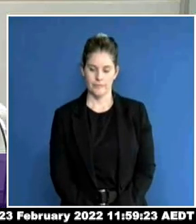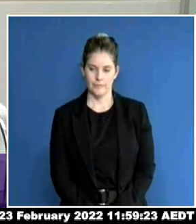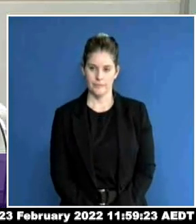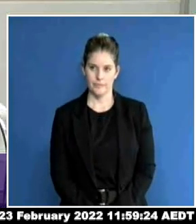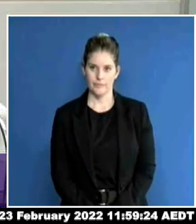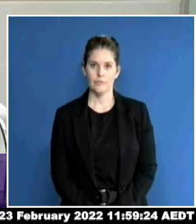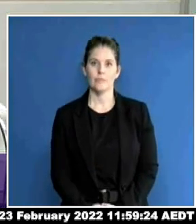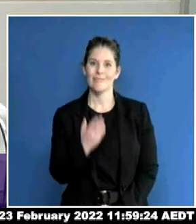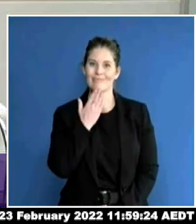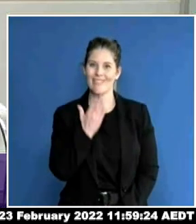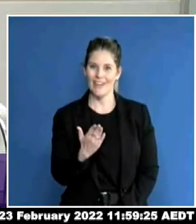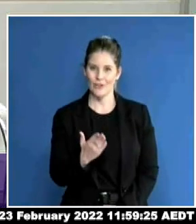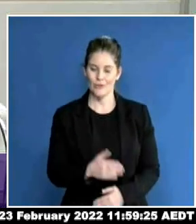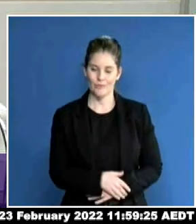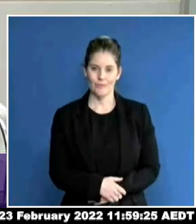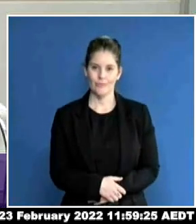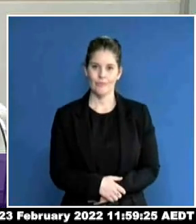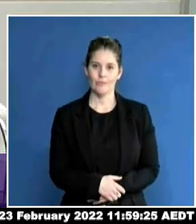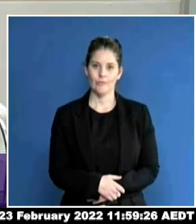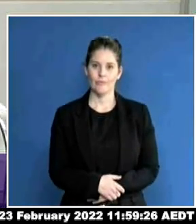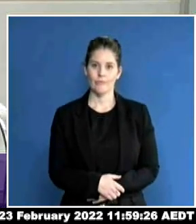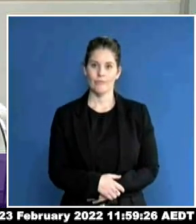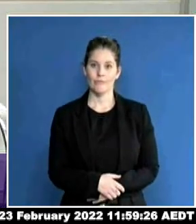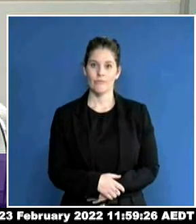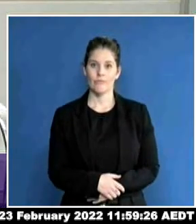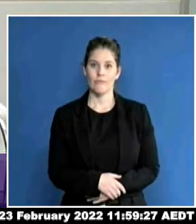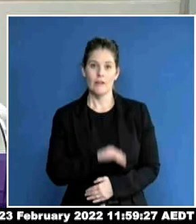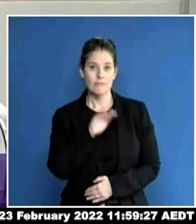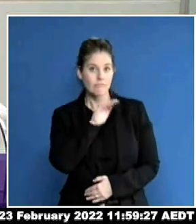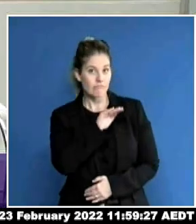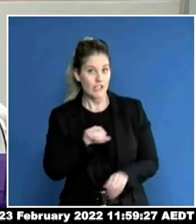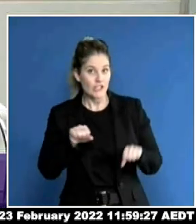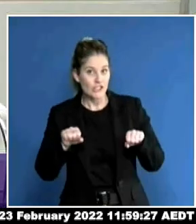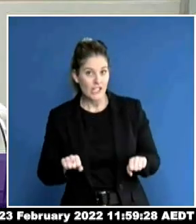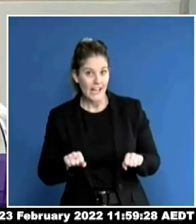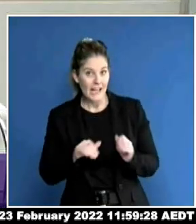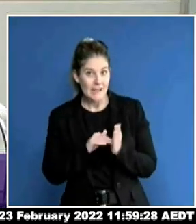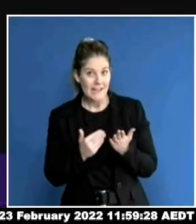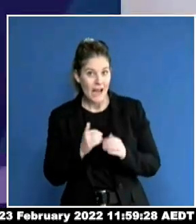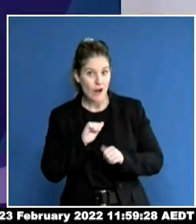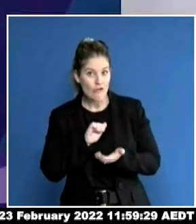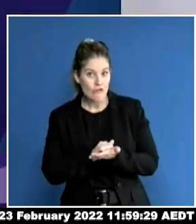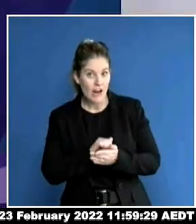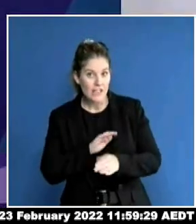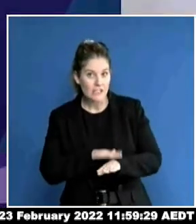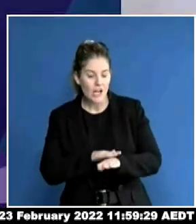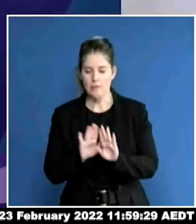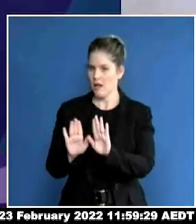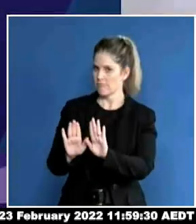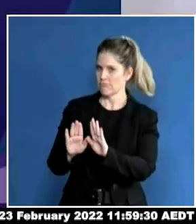Chair, I note the time. Would it be a convenient time? Yes. I just might ask my colleagues at this stage whether they have any questions